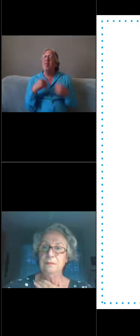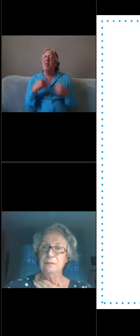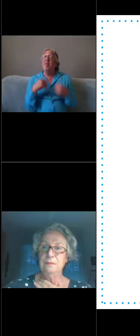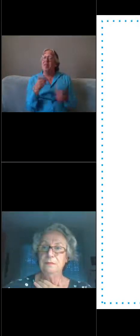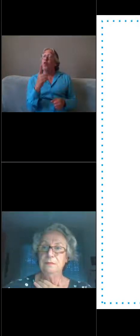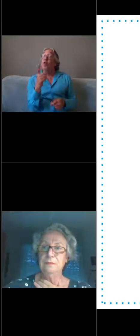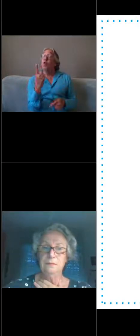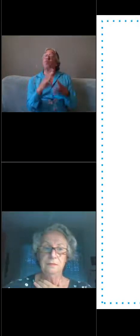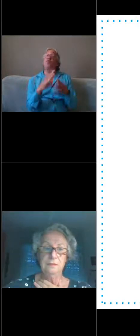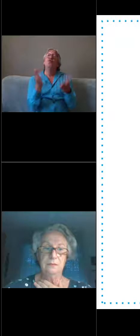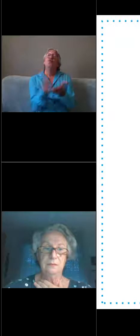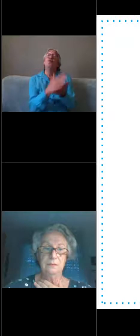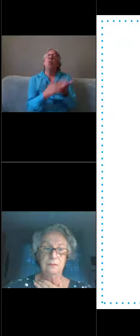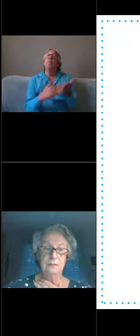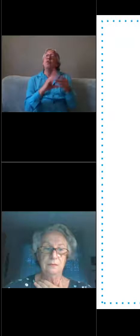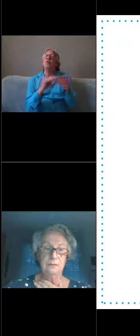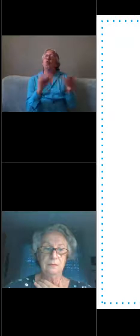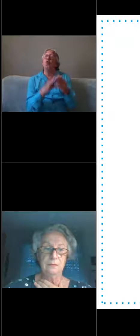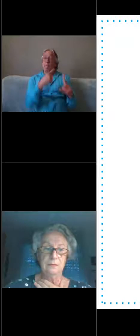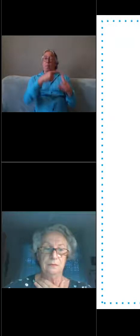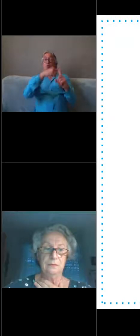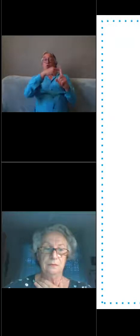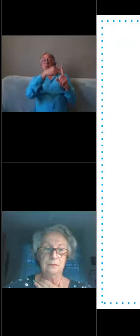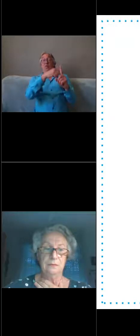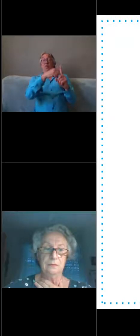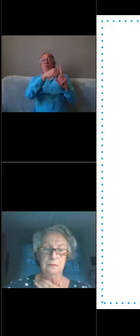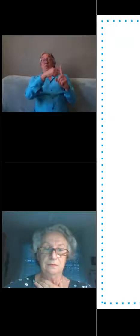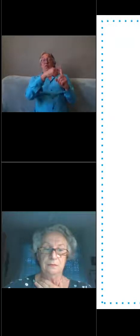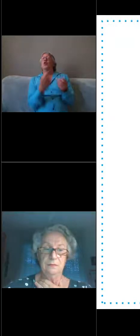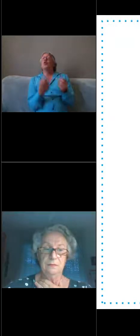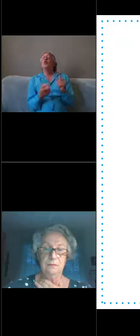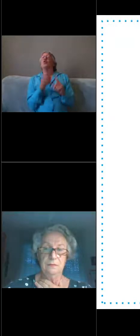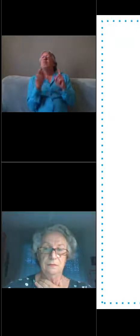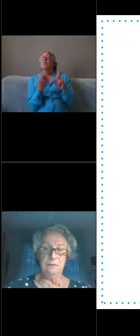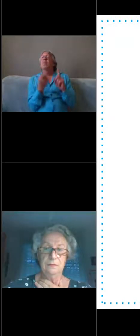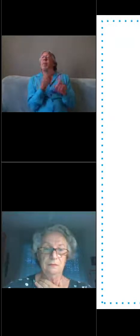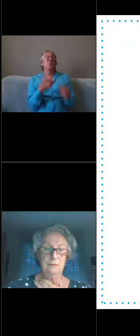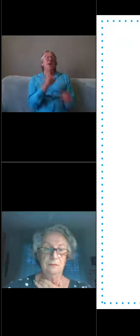between what we call also cross sectorial activities.